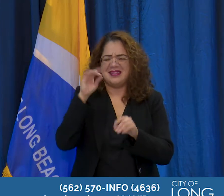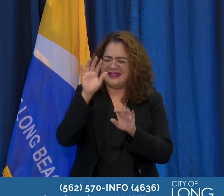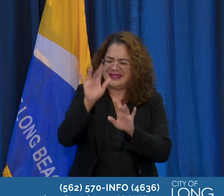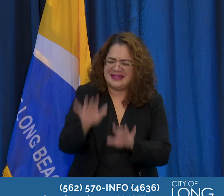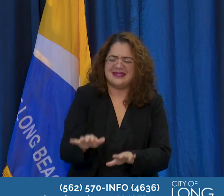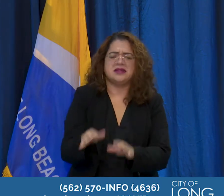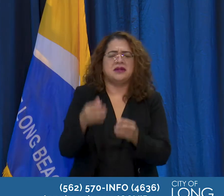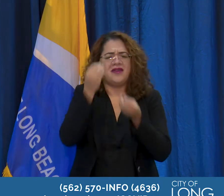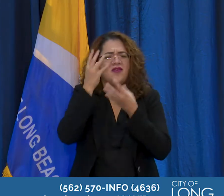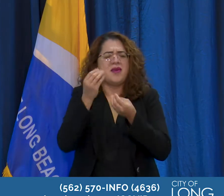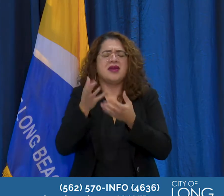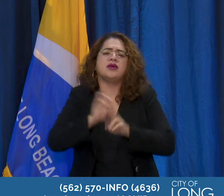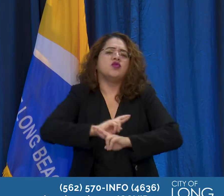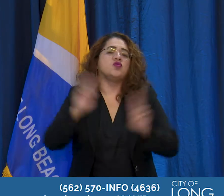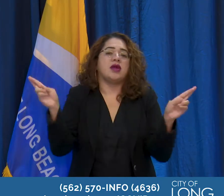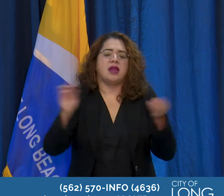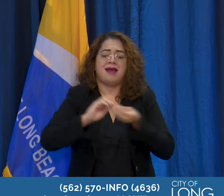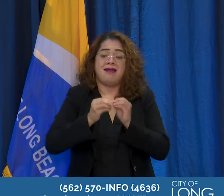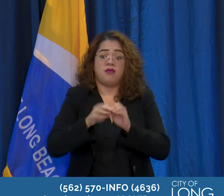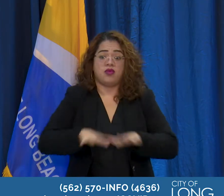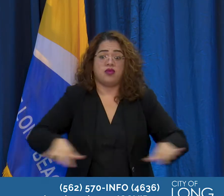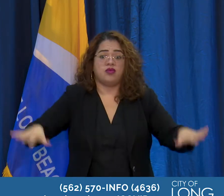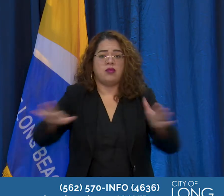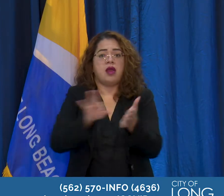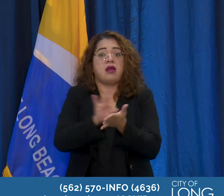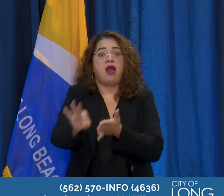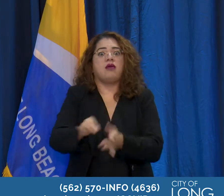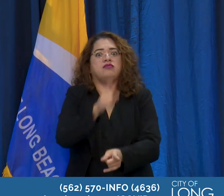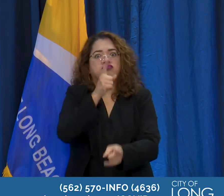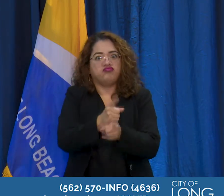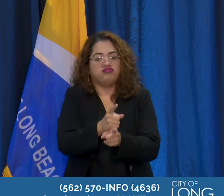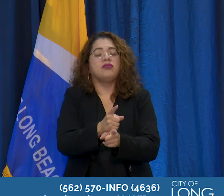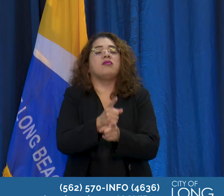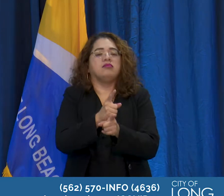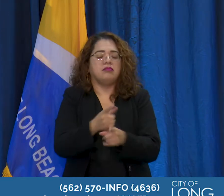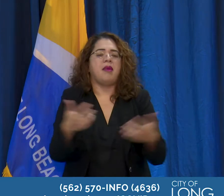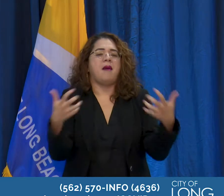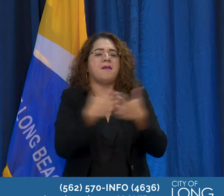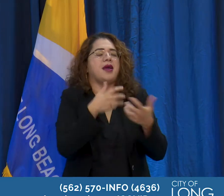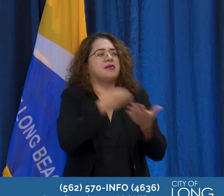Before I turn this over, I also want to just announce an announcement from our communications team.